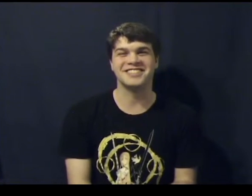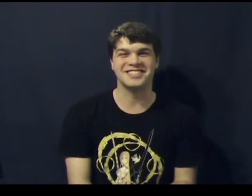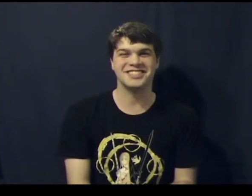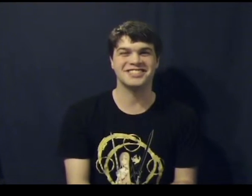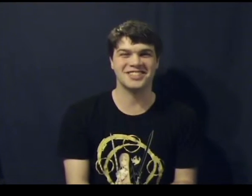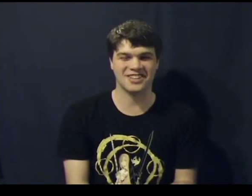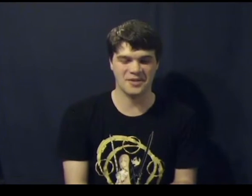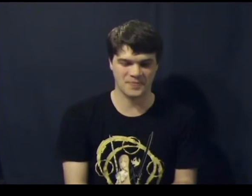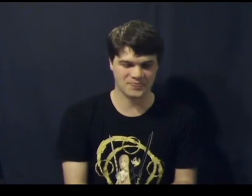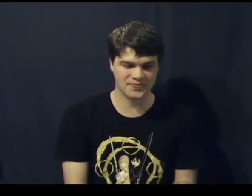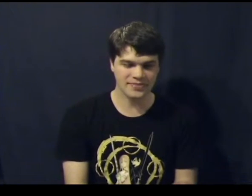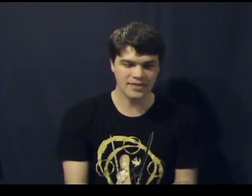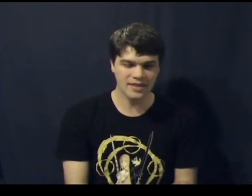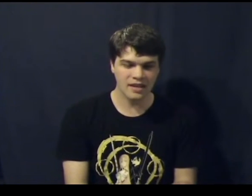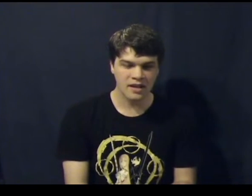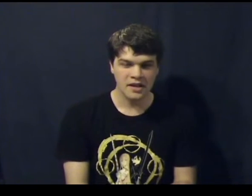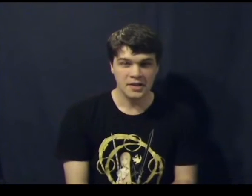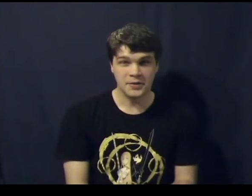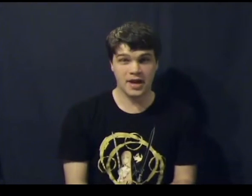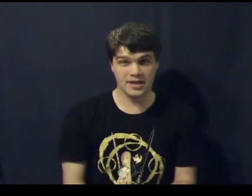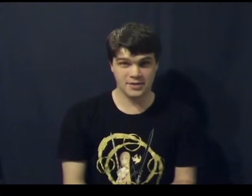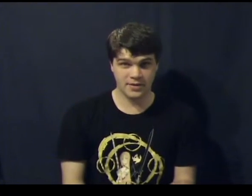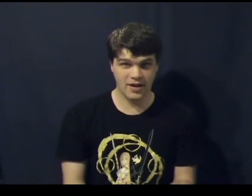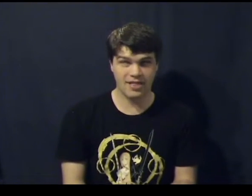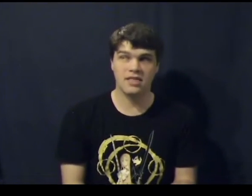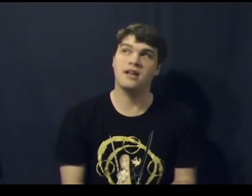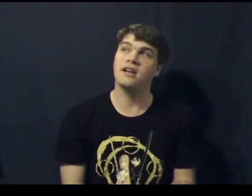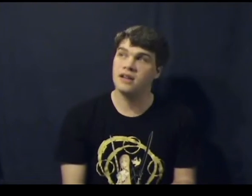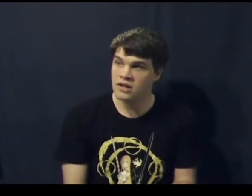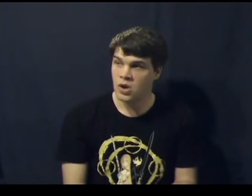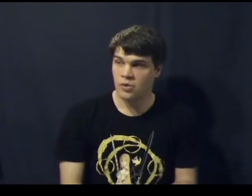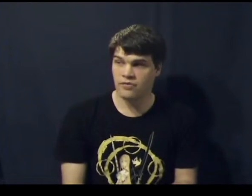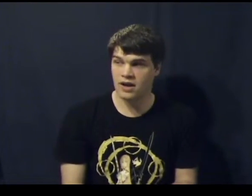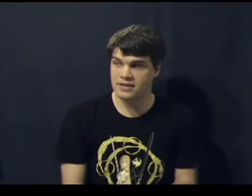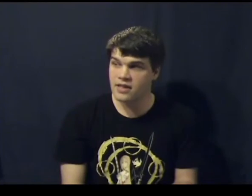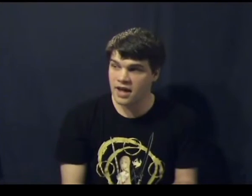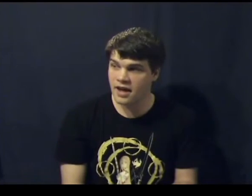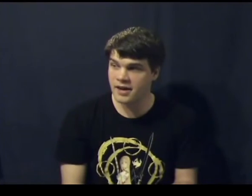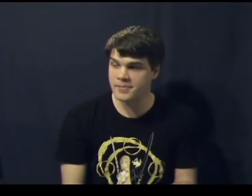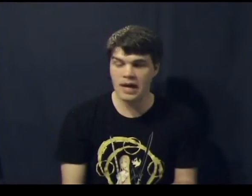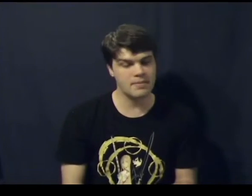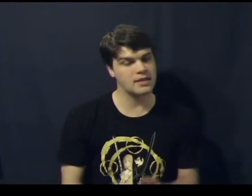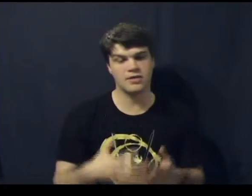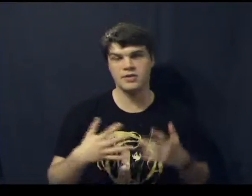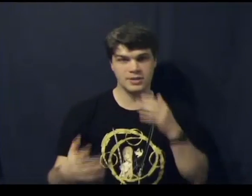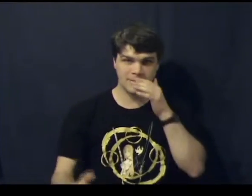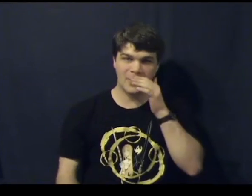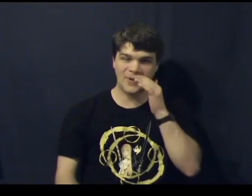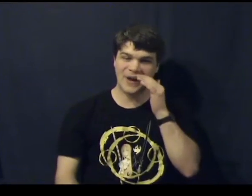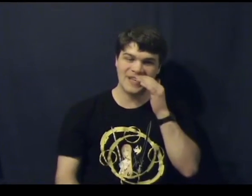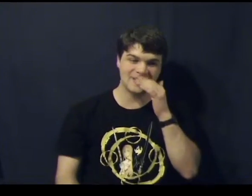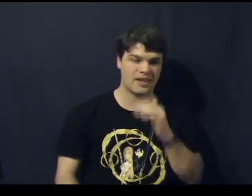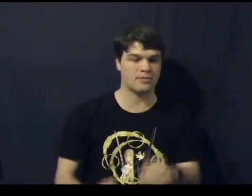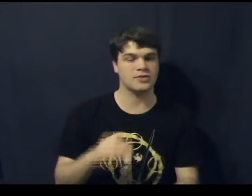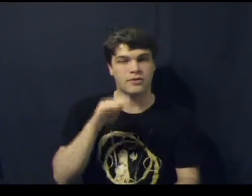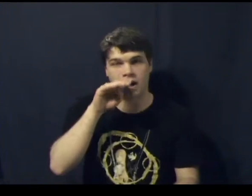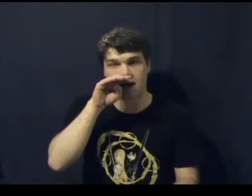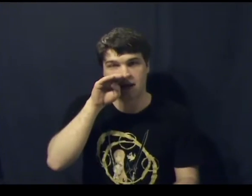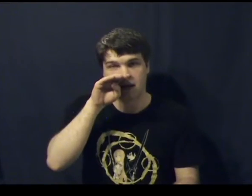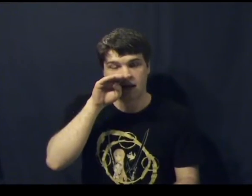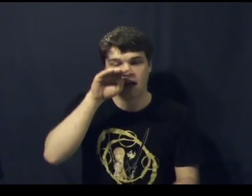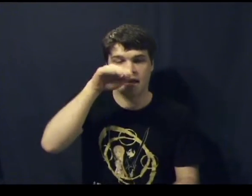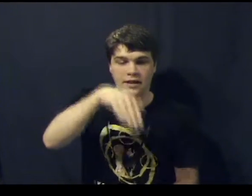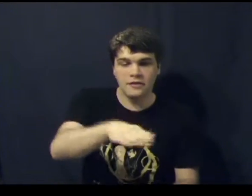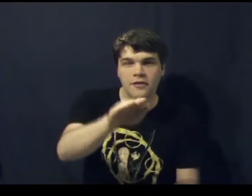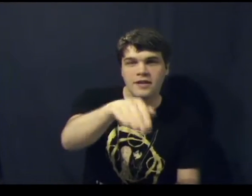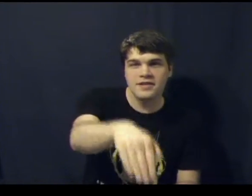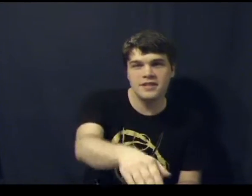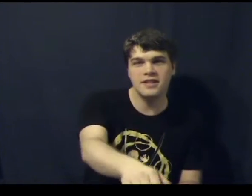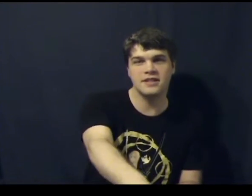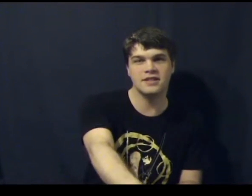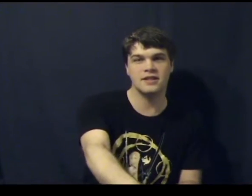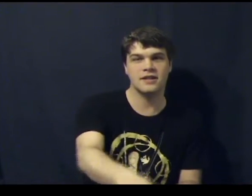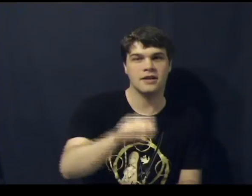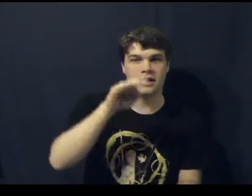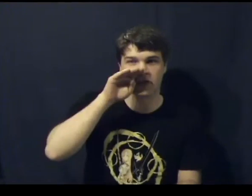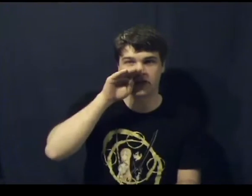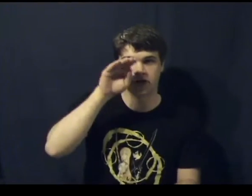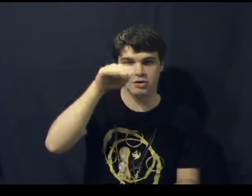Okay, so we've got.. we've got them. I mean there's just all kinds of animals. You've got elephants, like the trunk